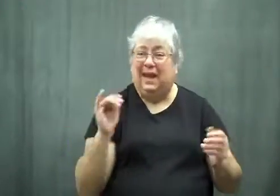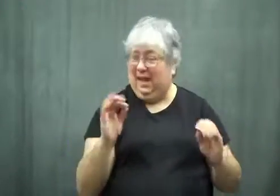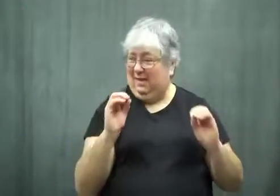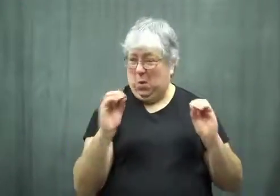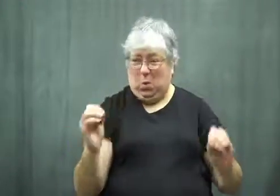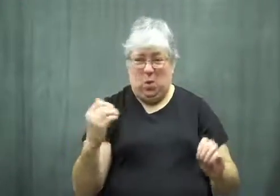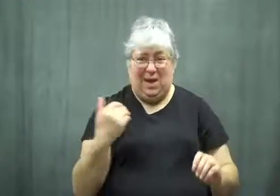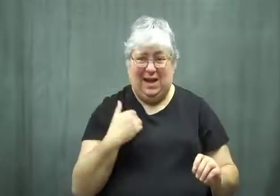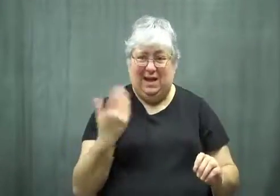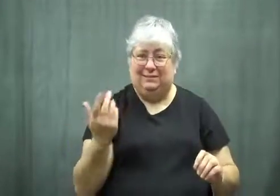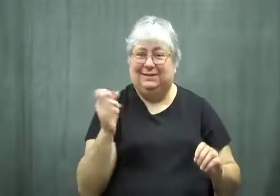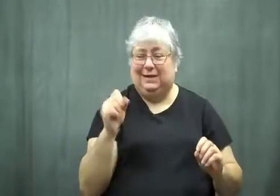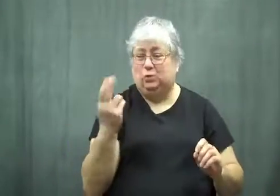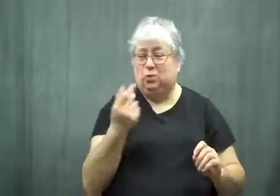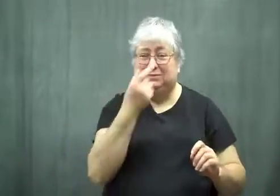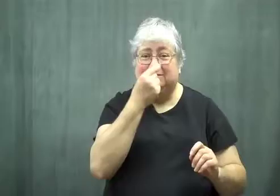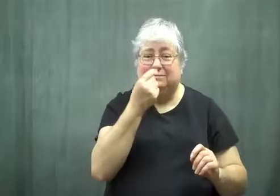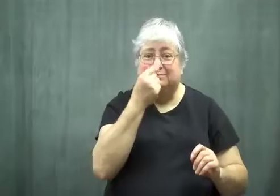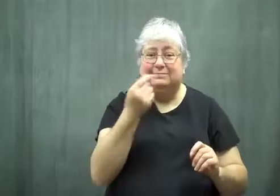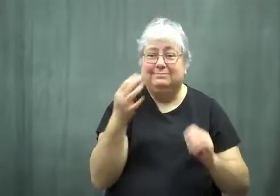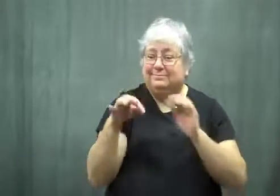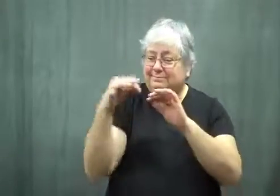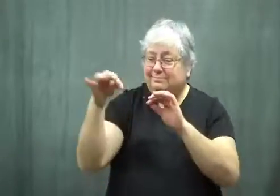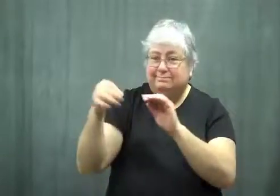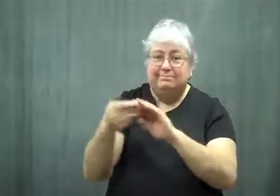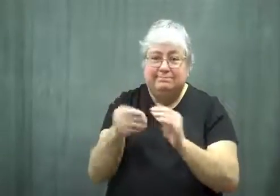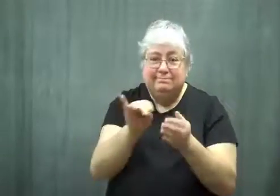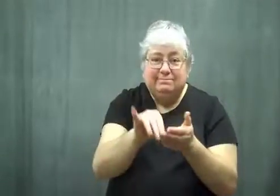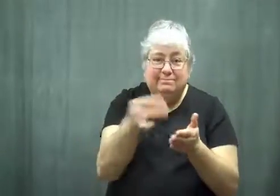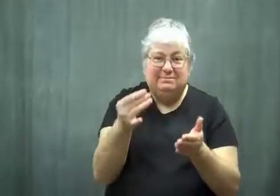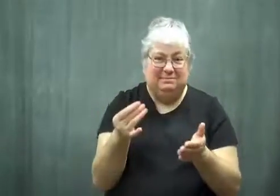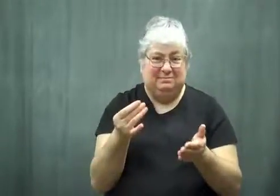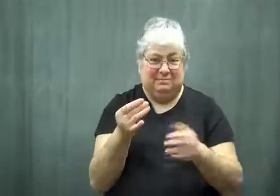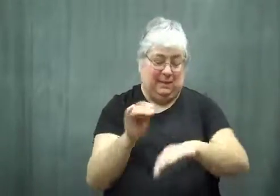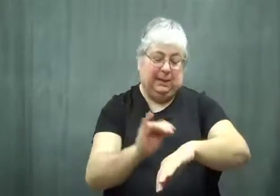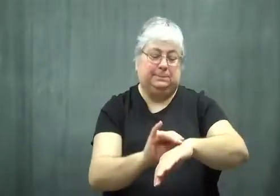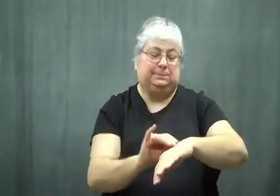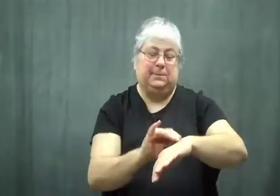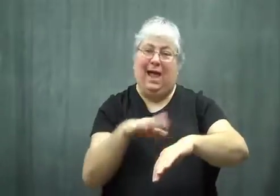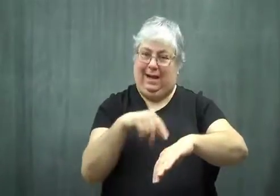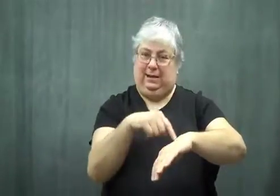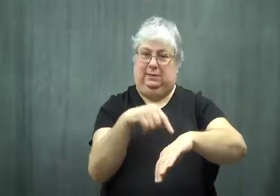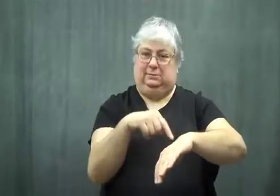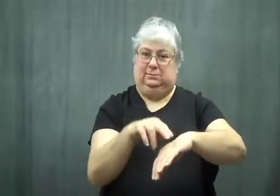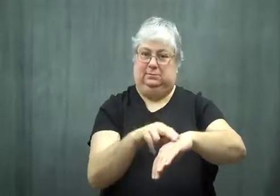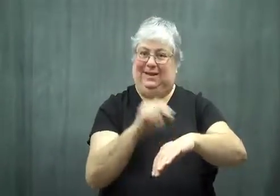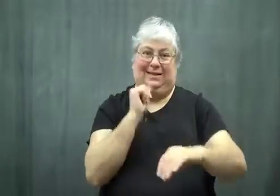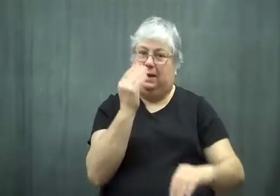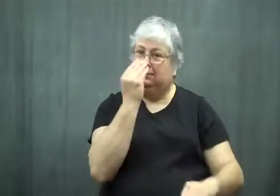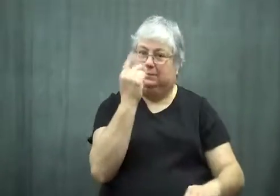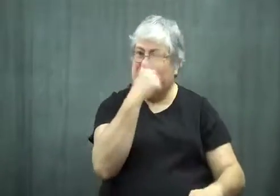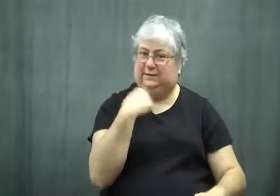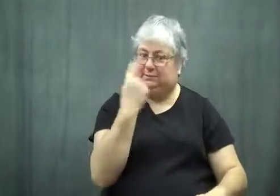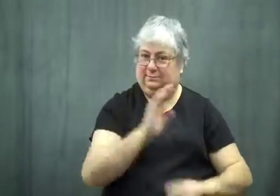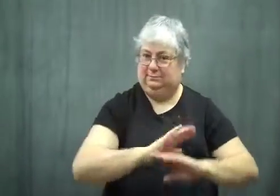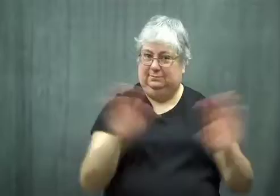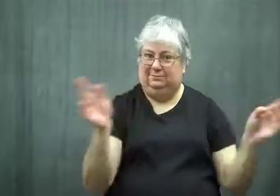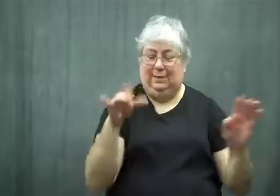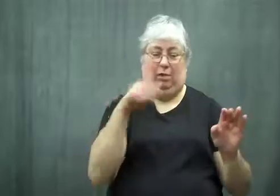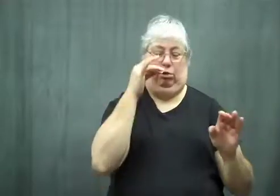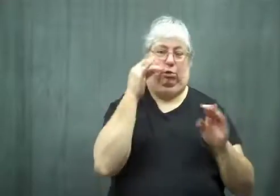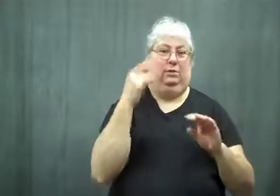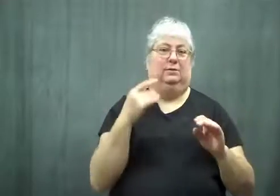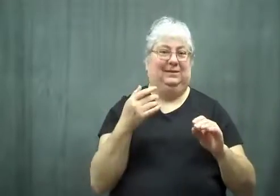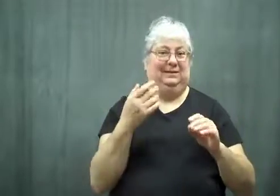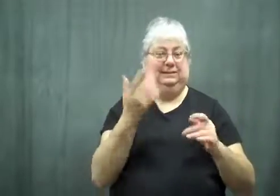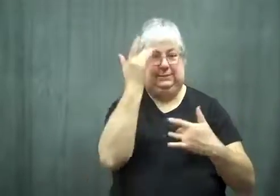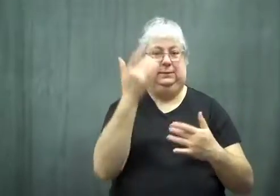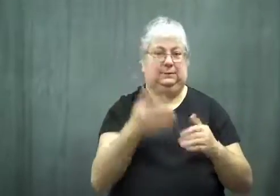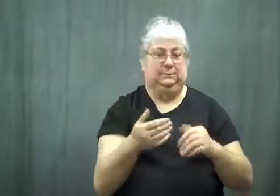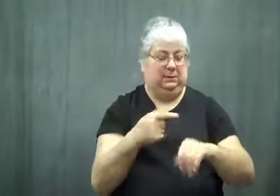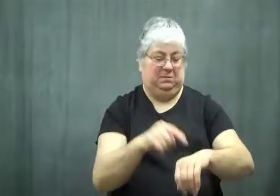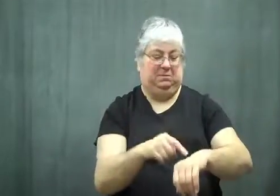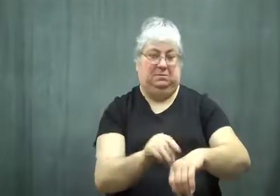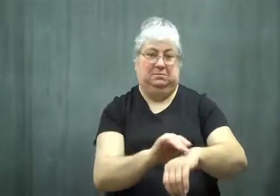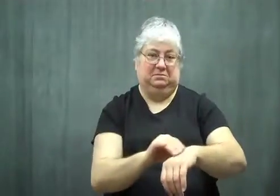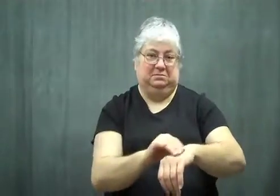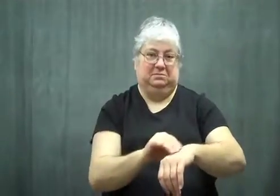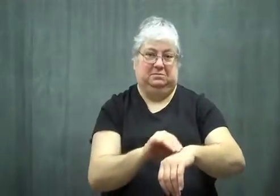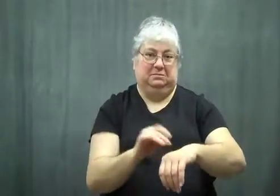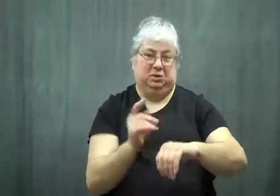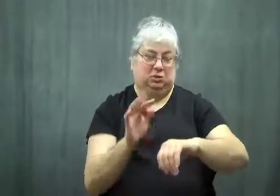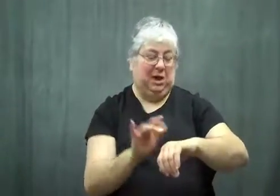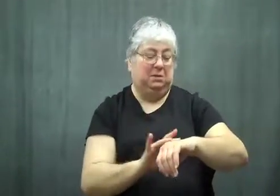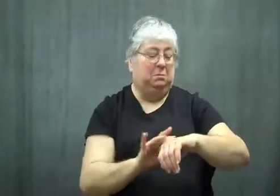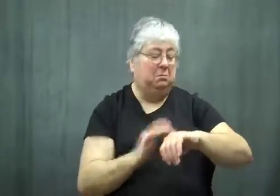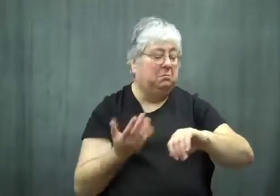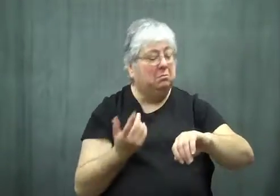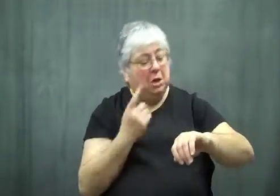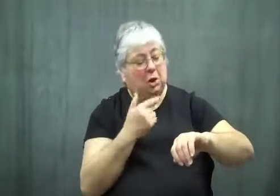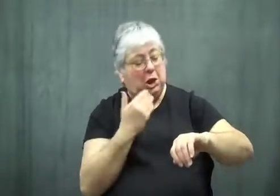If they don't have those, use a kleenex, and test on the back of your hand.